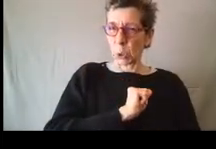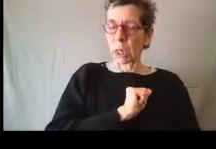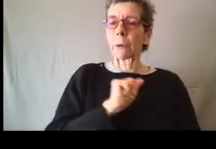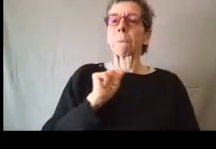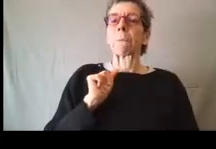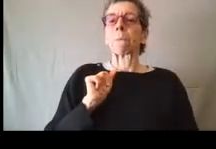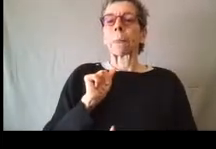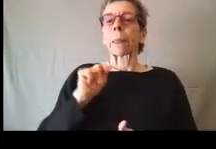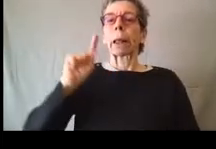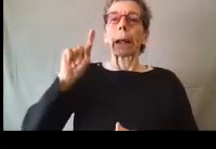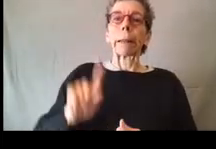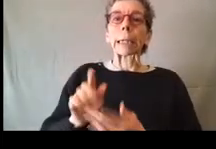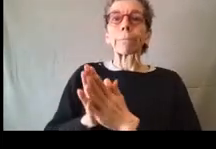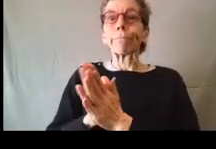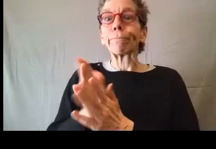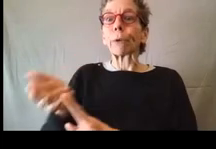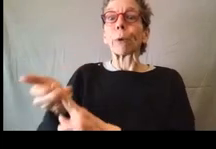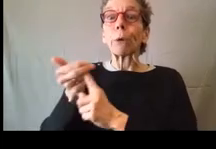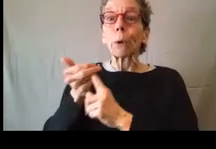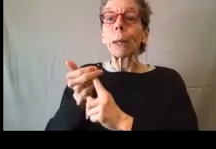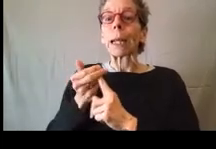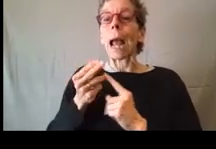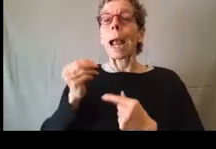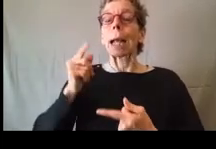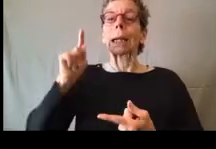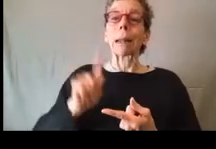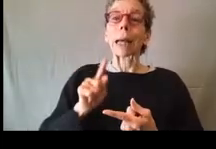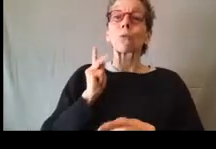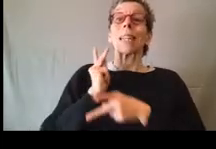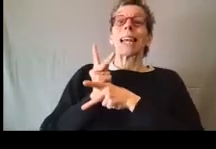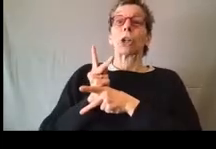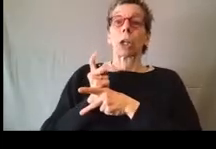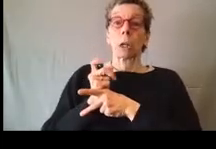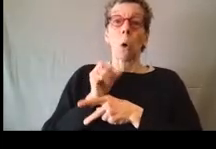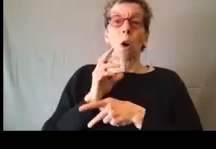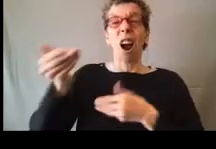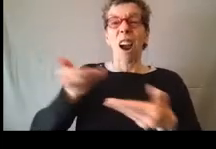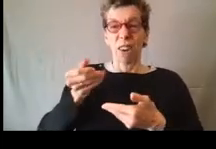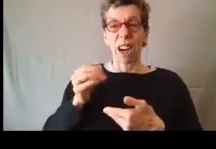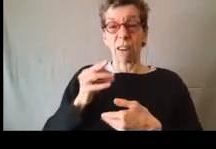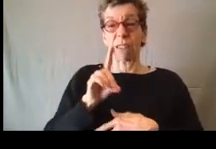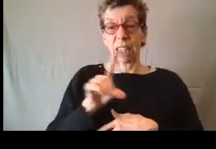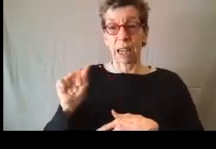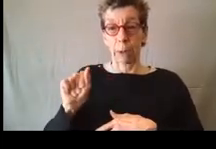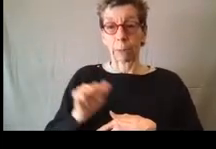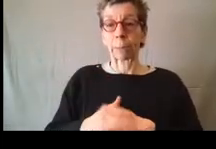support of recruitment efforts and decreased retention of hiring people with disabilities.